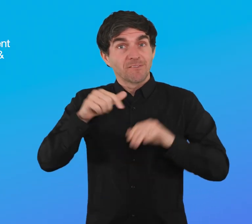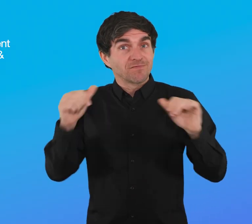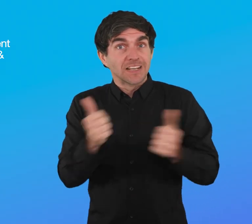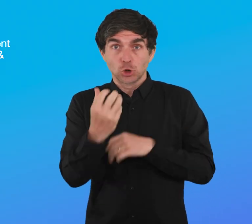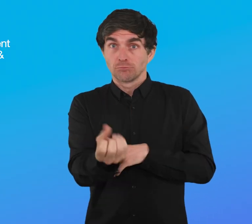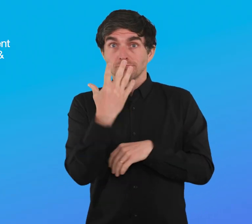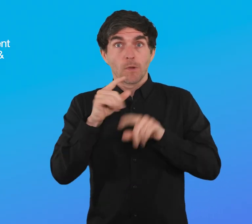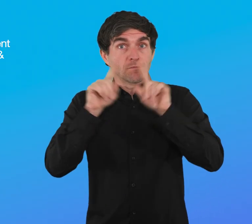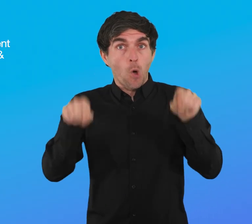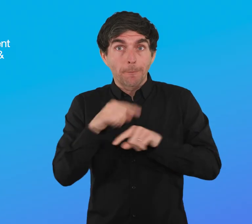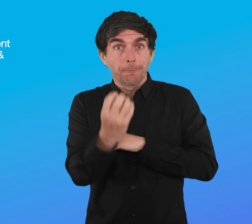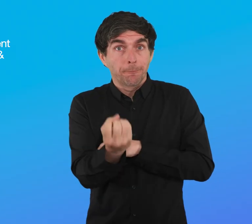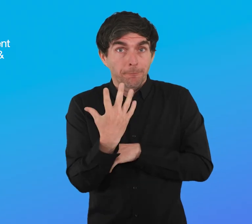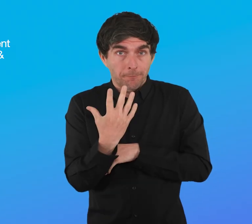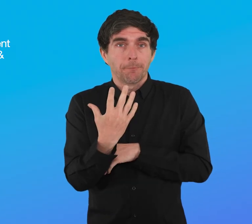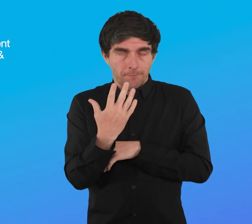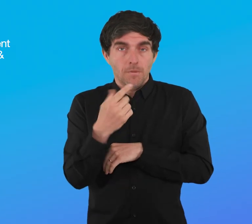After you have sent the form to us